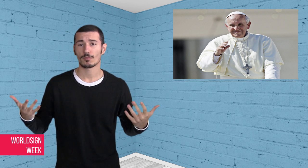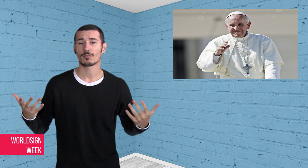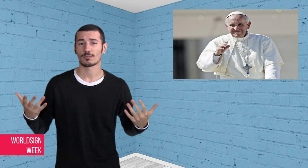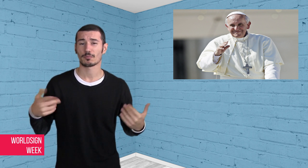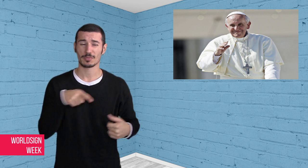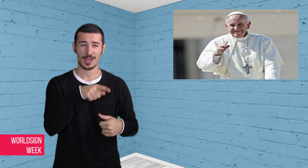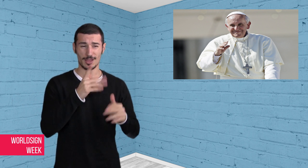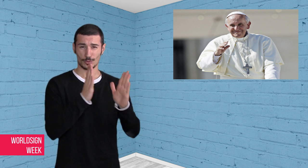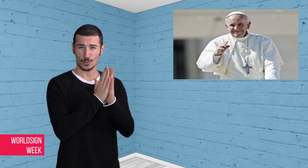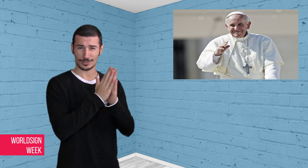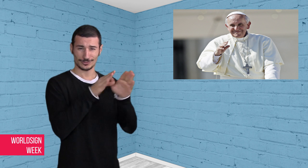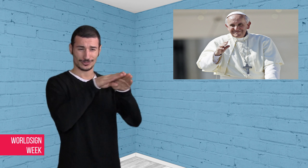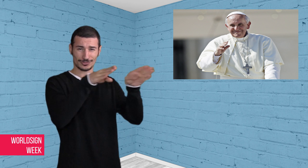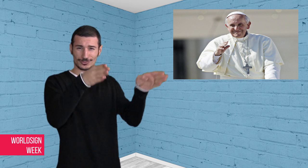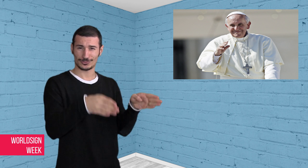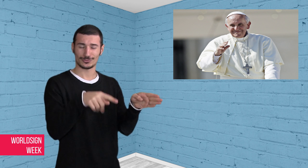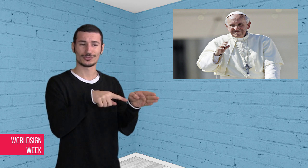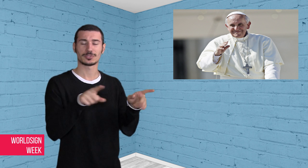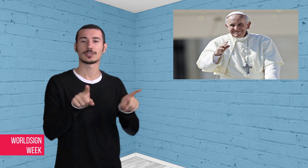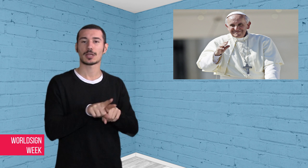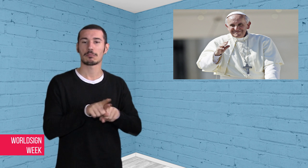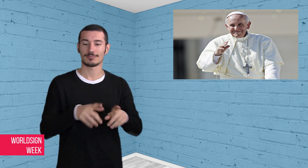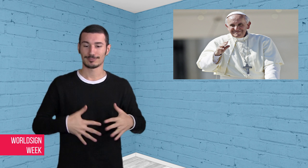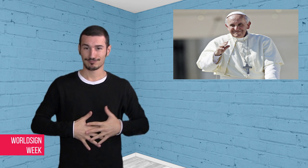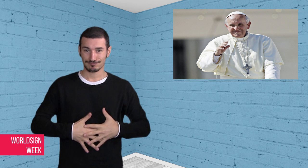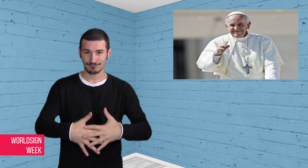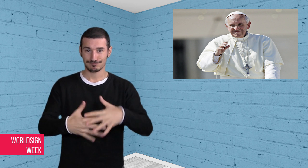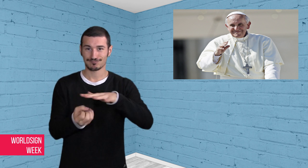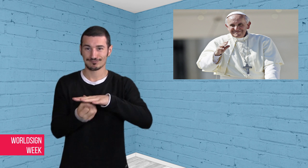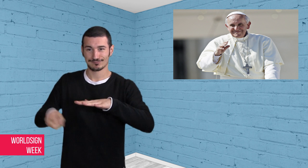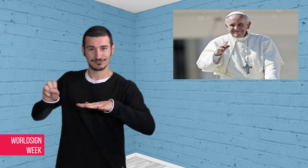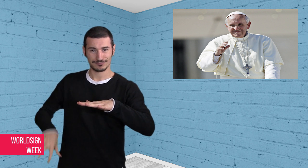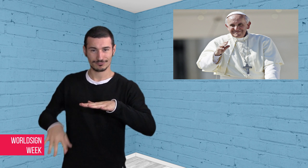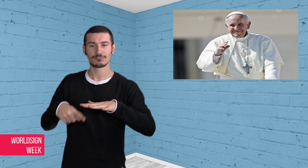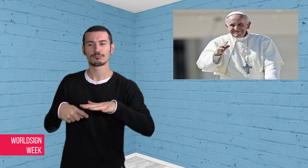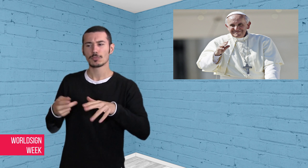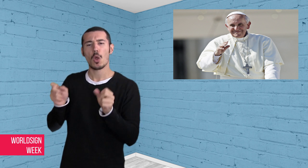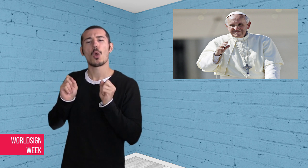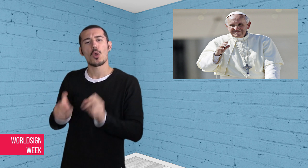However, he emphasized that it